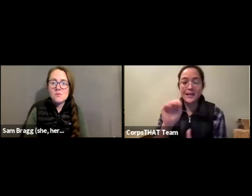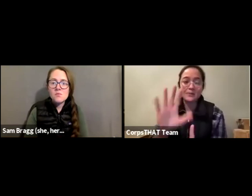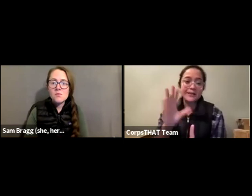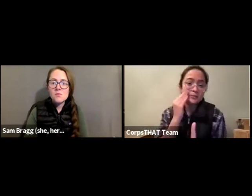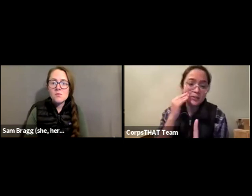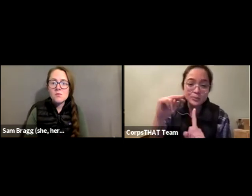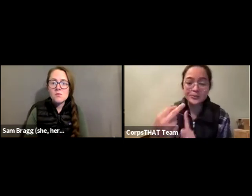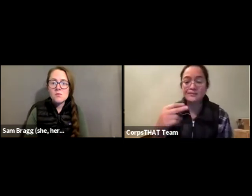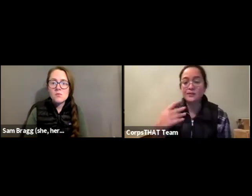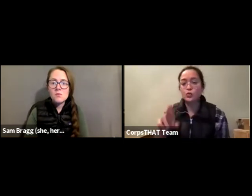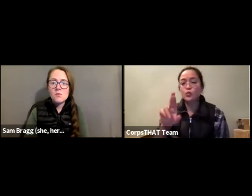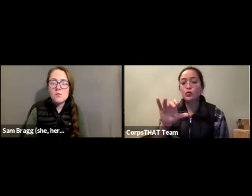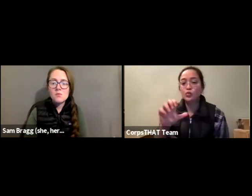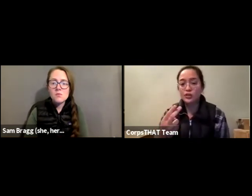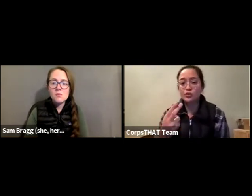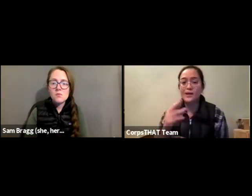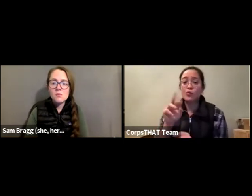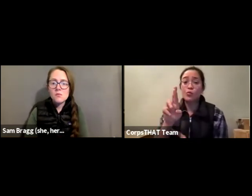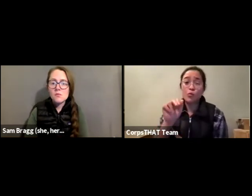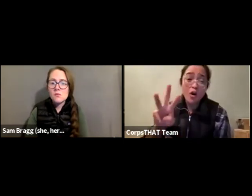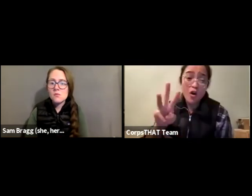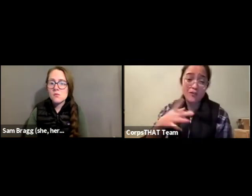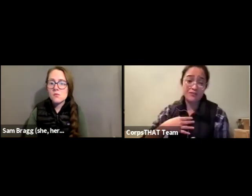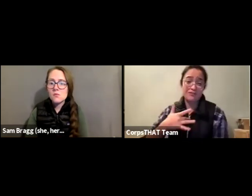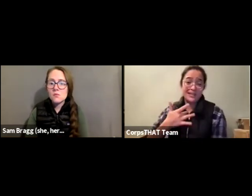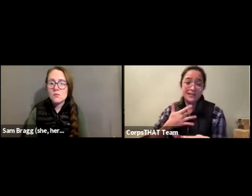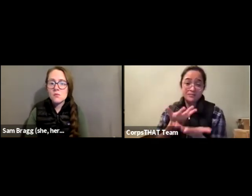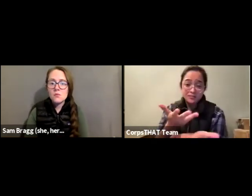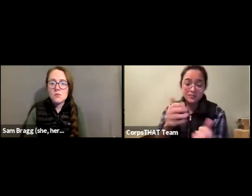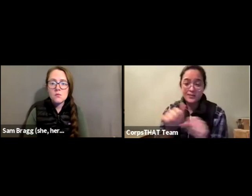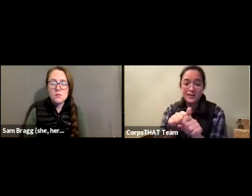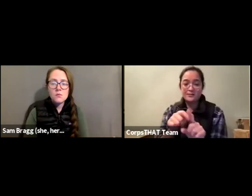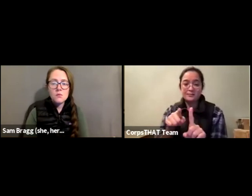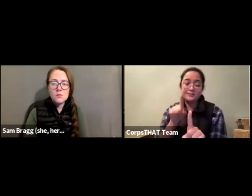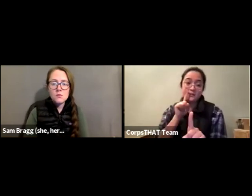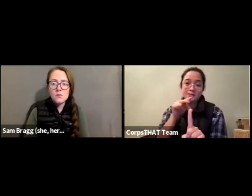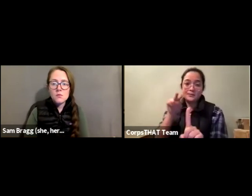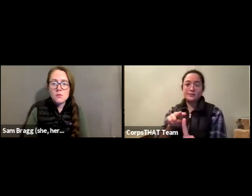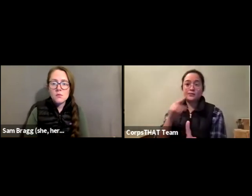to um join back and see you know the end of this and i know this has been a really amazing